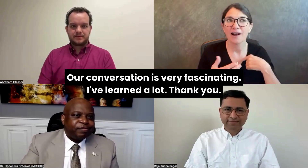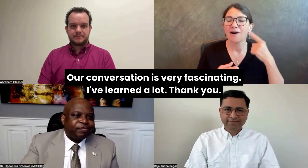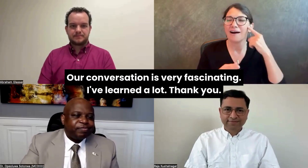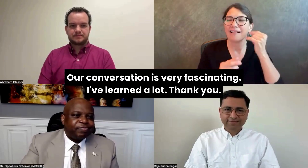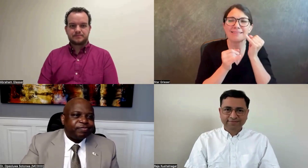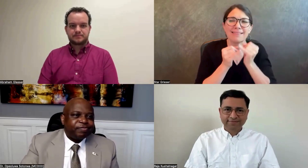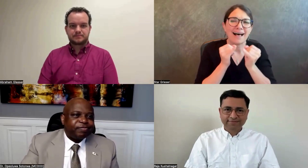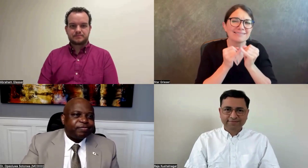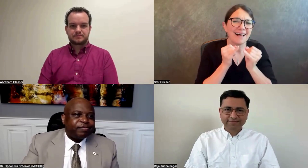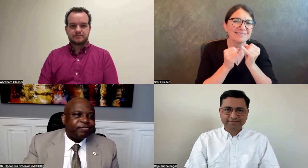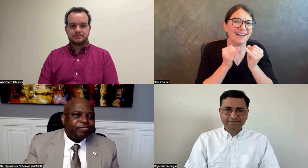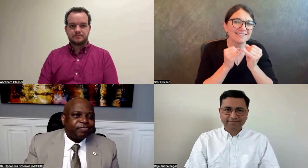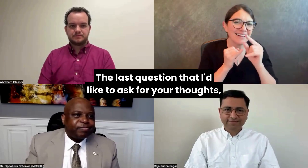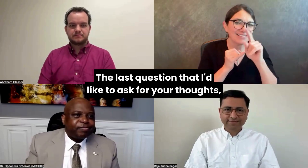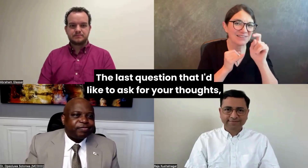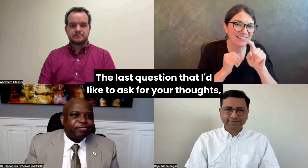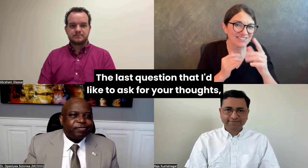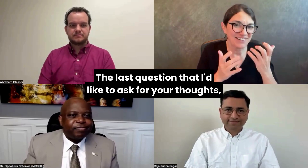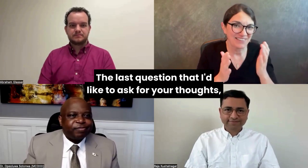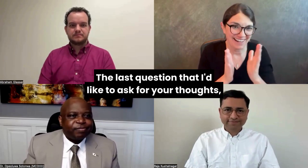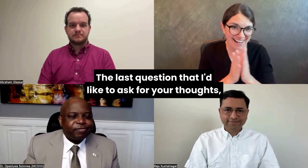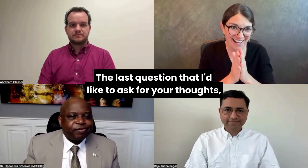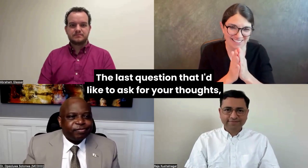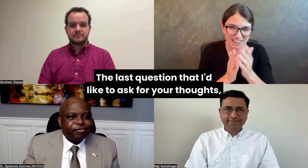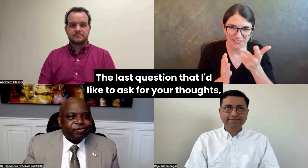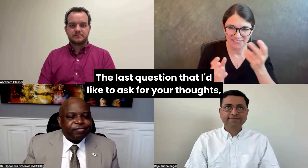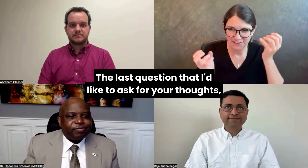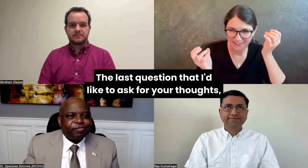The last question that I'd like to ask for your thoughts,